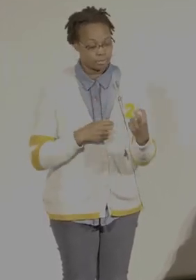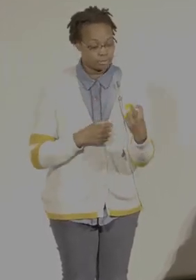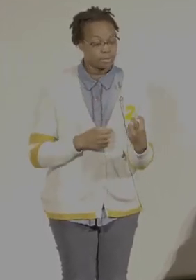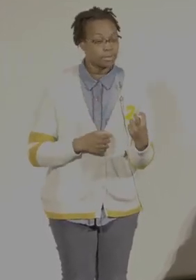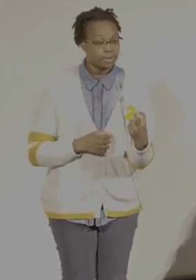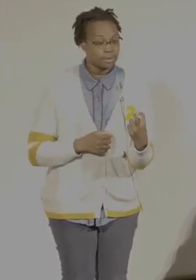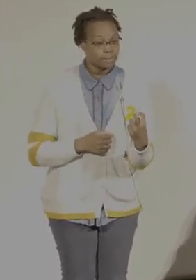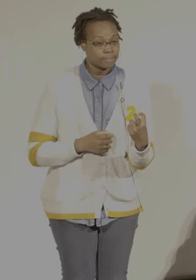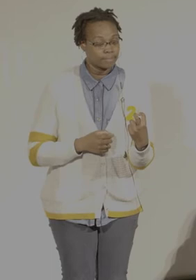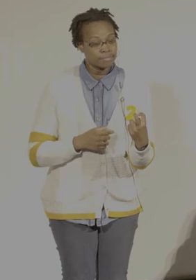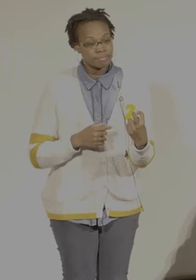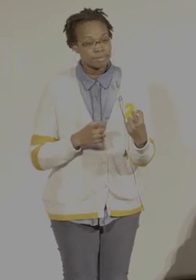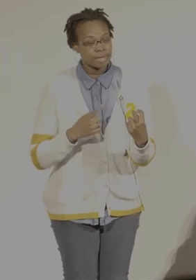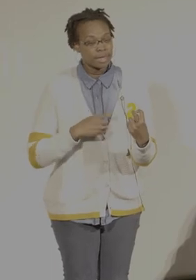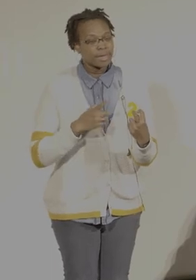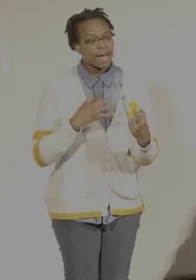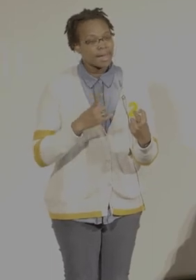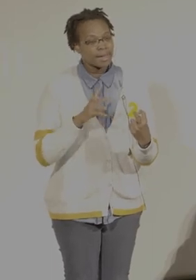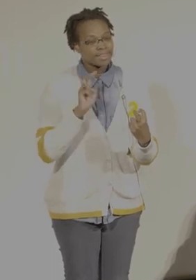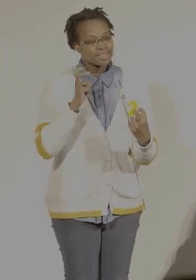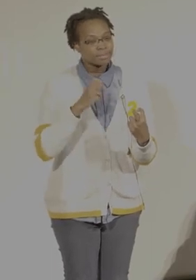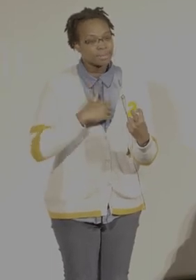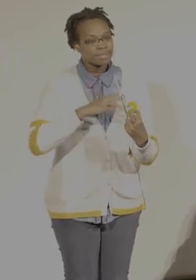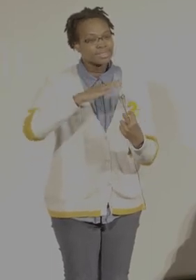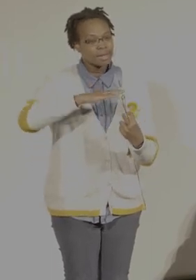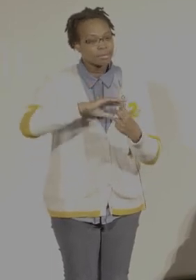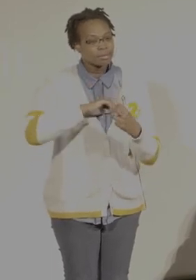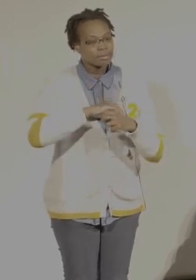in the foreground. So he lean, I like when subjects can lean on a table you can see their hands.